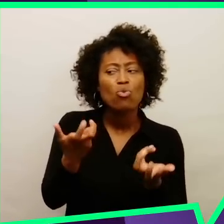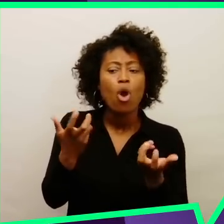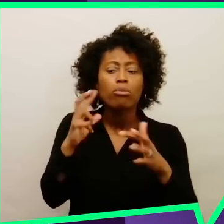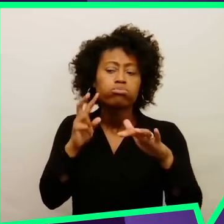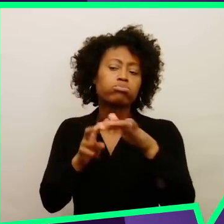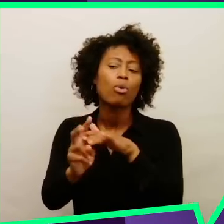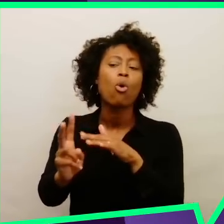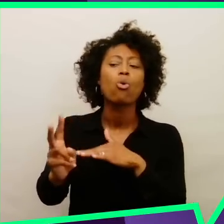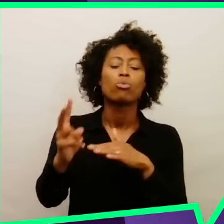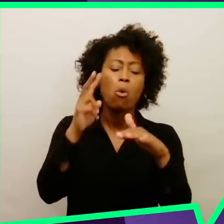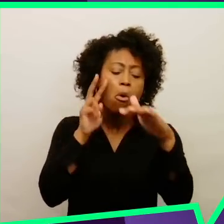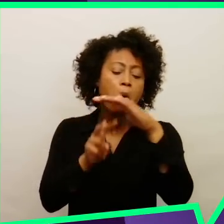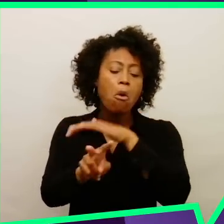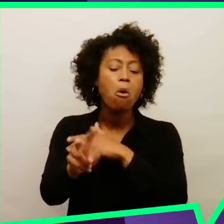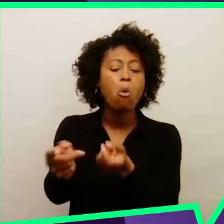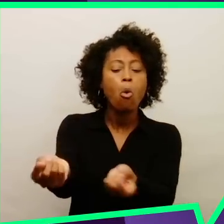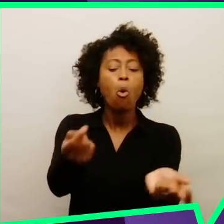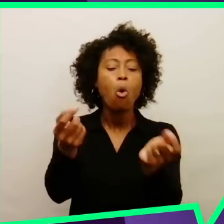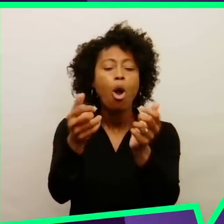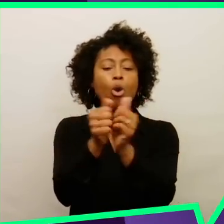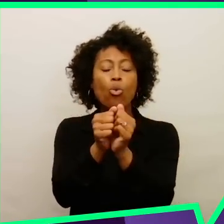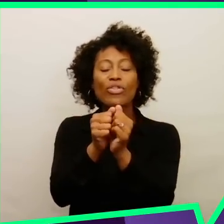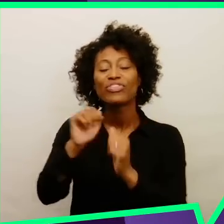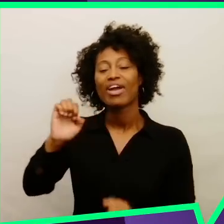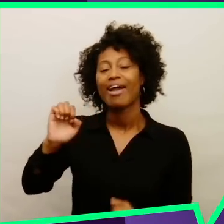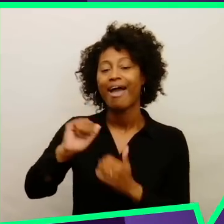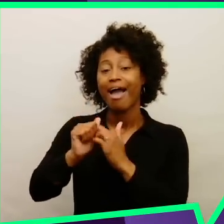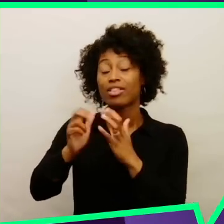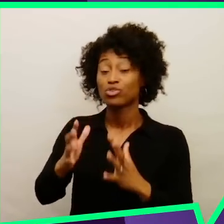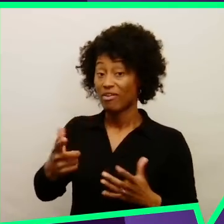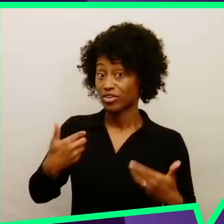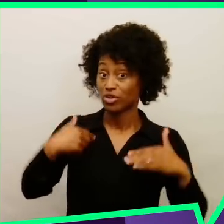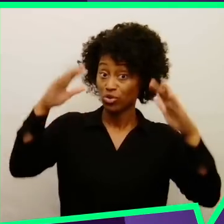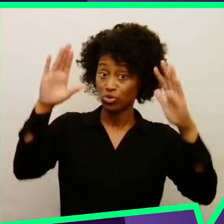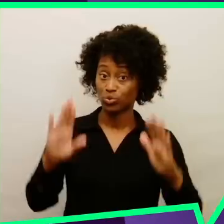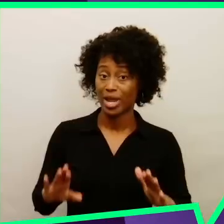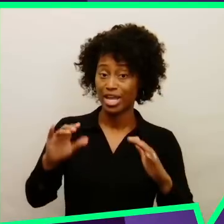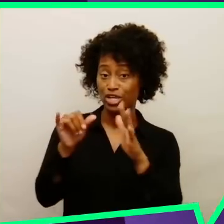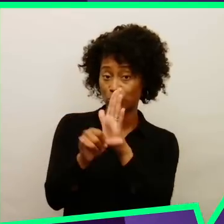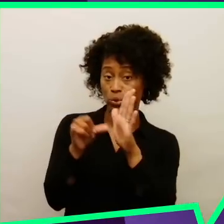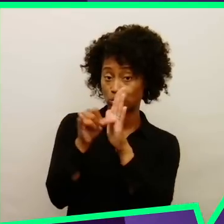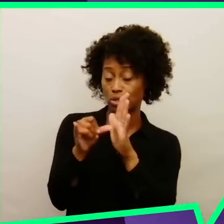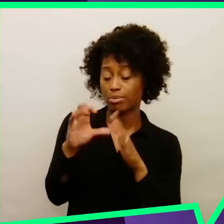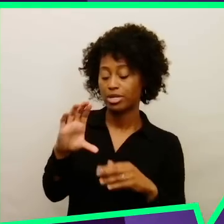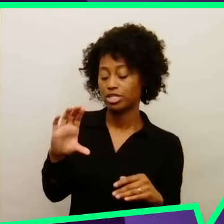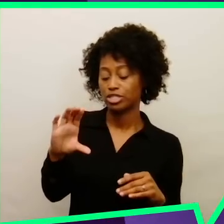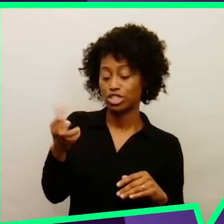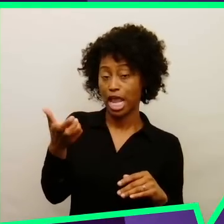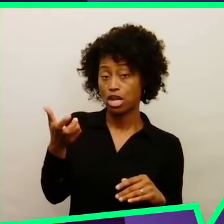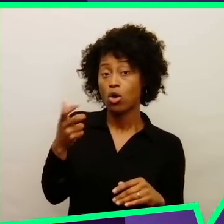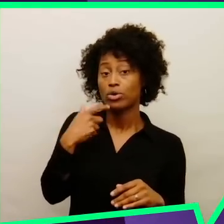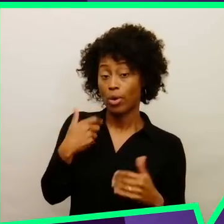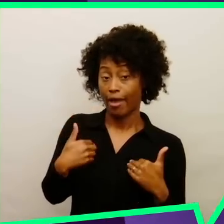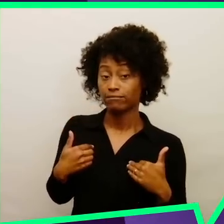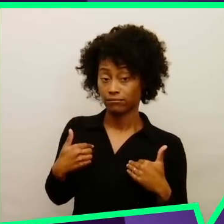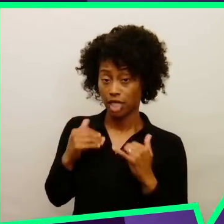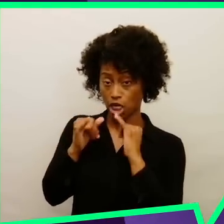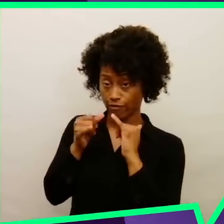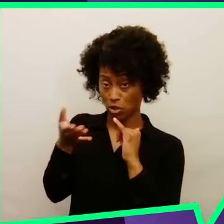to do with more athletes? You've got a great YouTube channel. And you have interviews. Tell me about that channel and those interviews